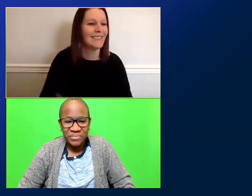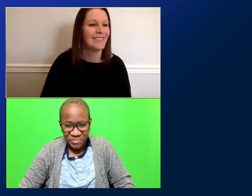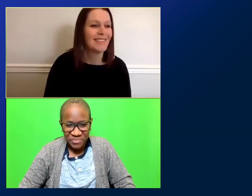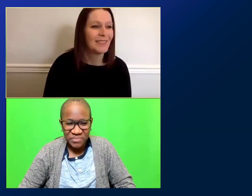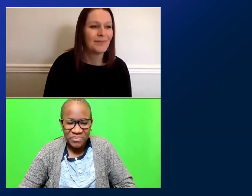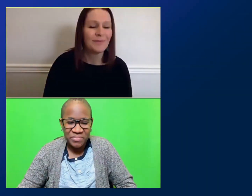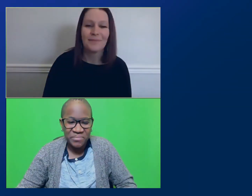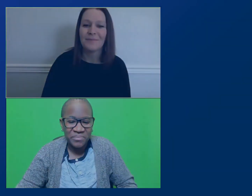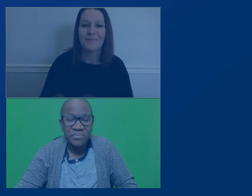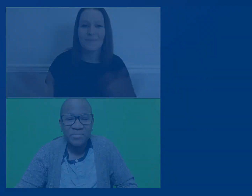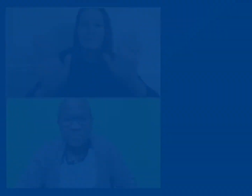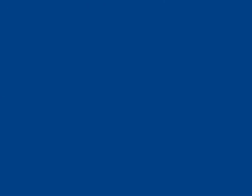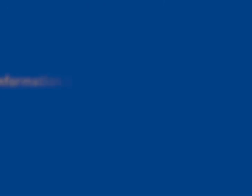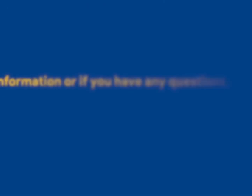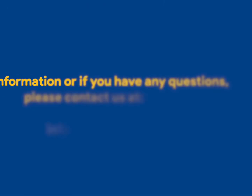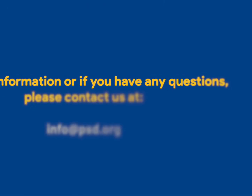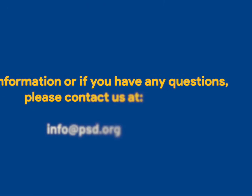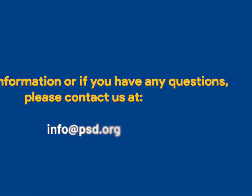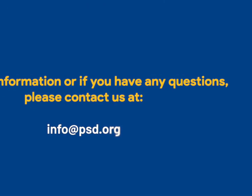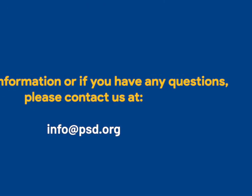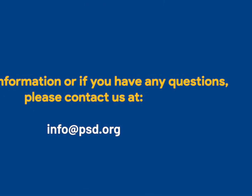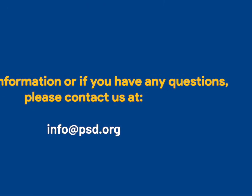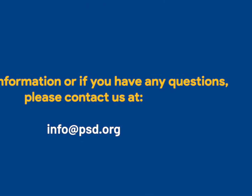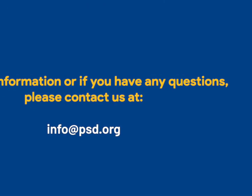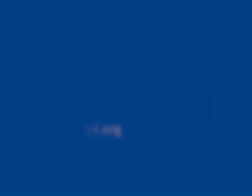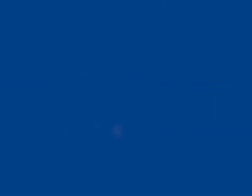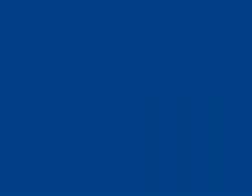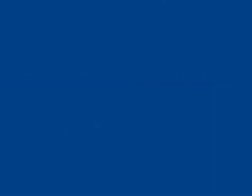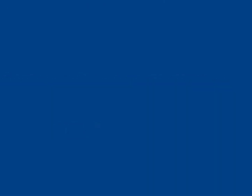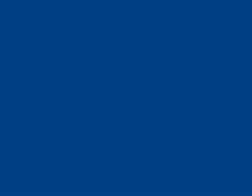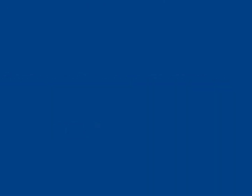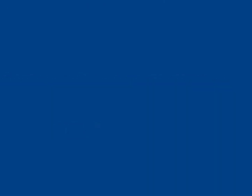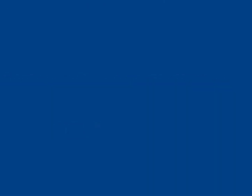day